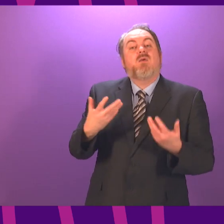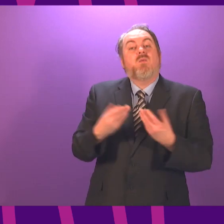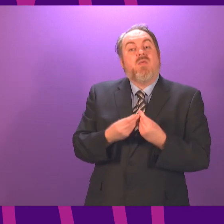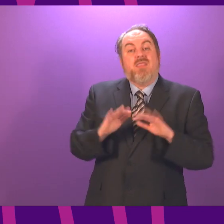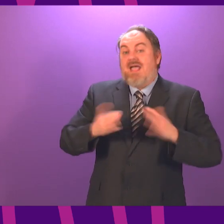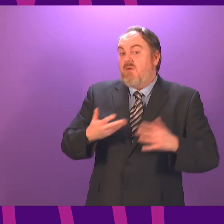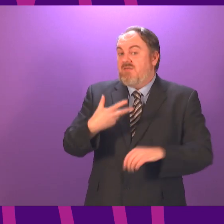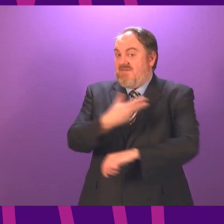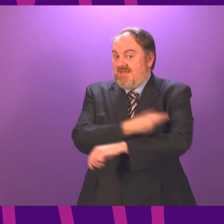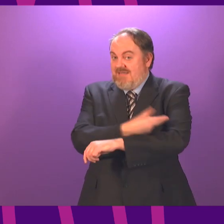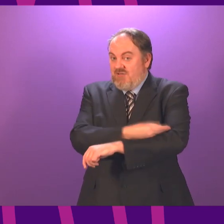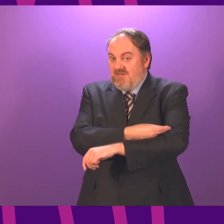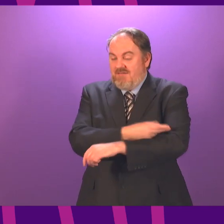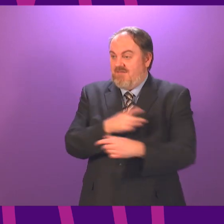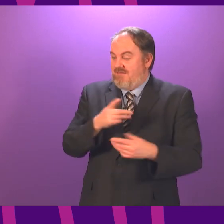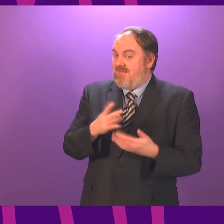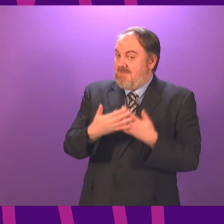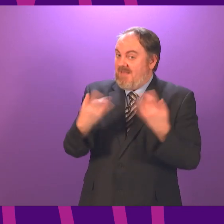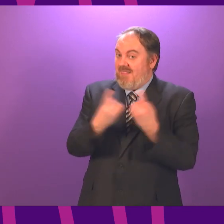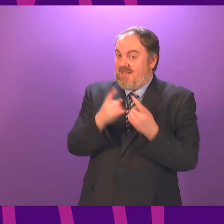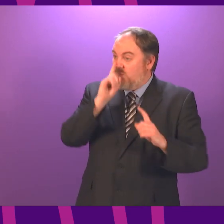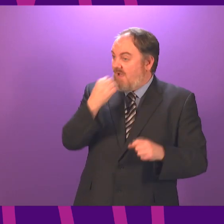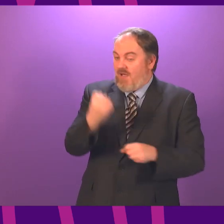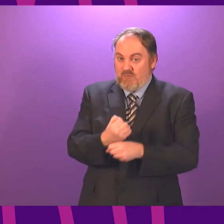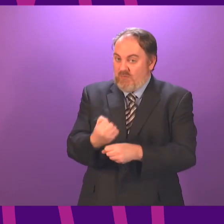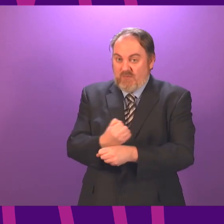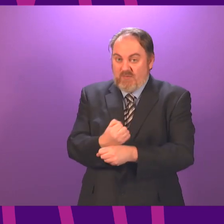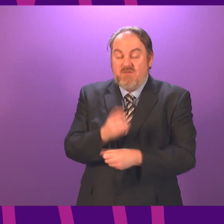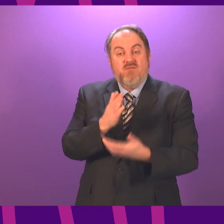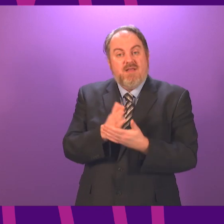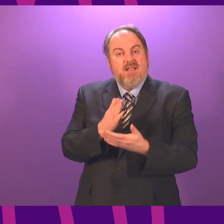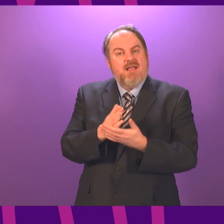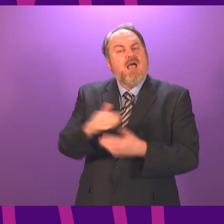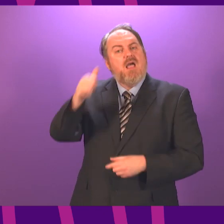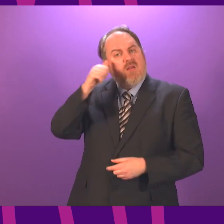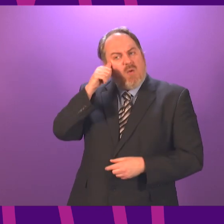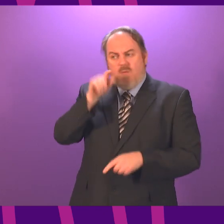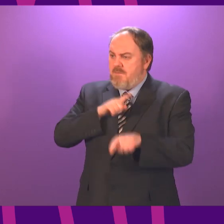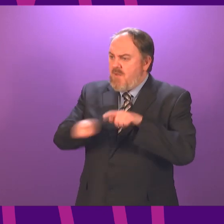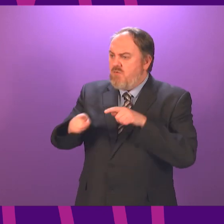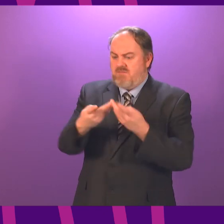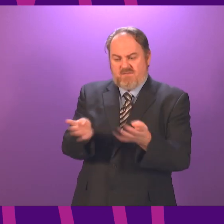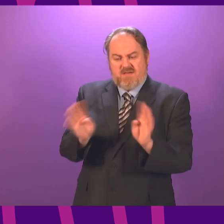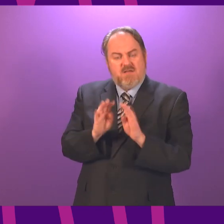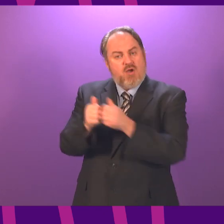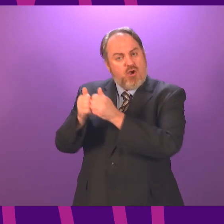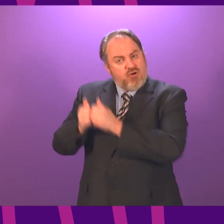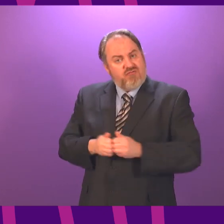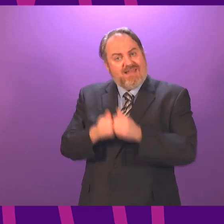I agree that there are a lot of things—I am not sure that there is a huge amount of disagreement on this, certainly between the different Governments in the UK—that we